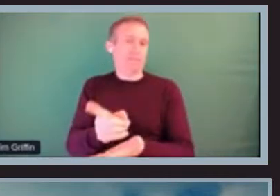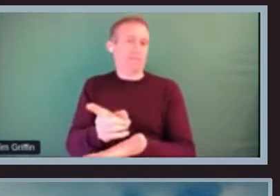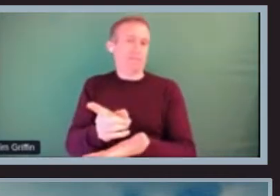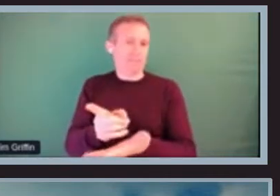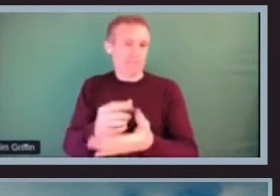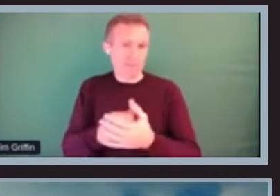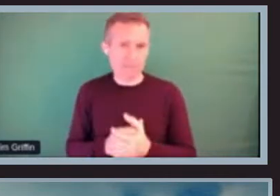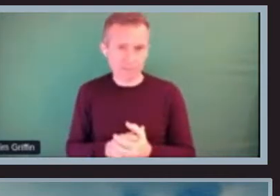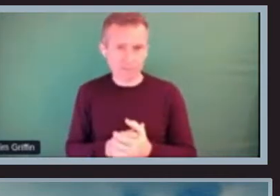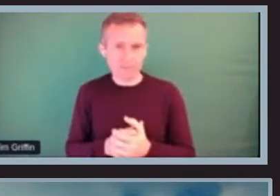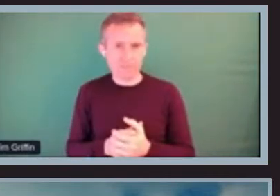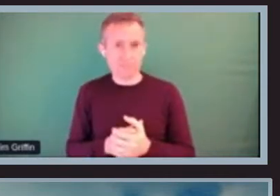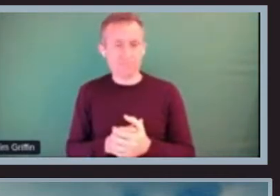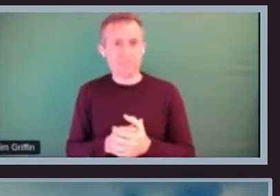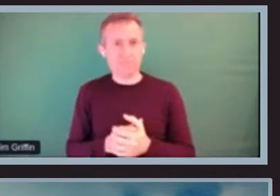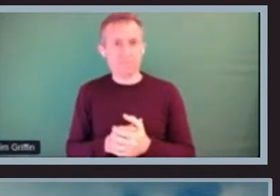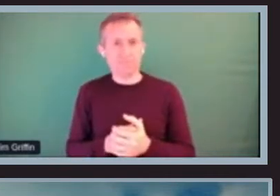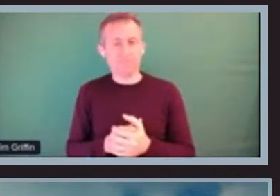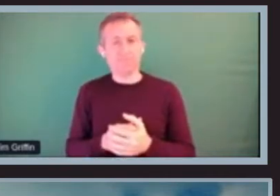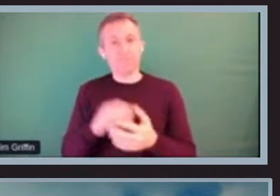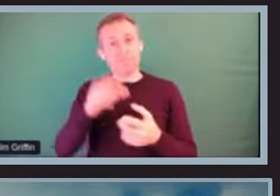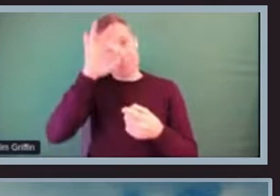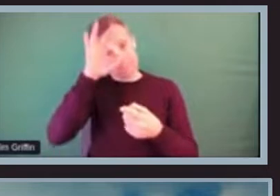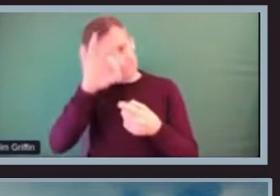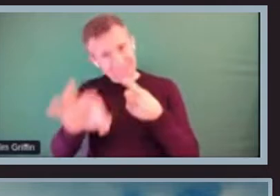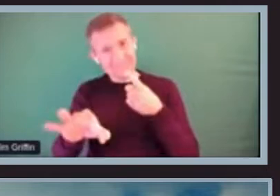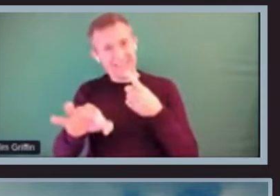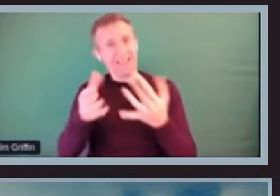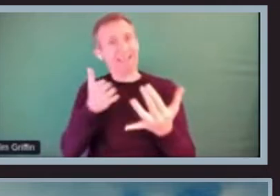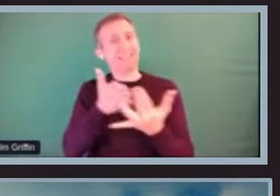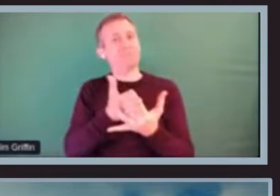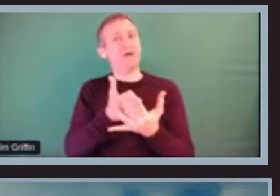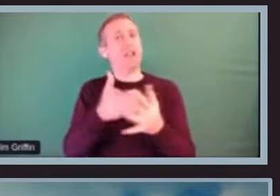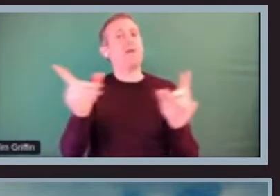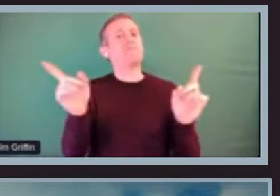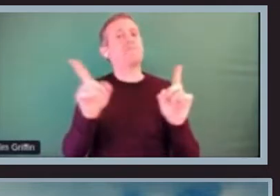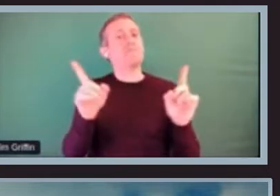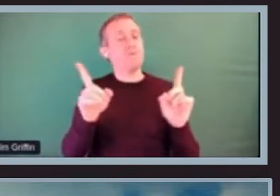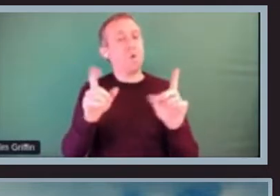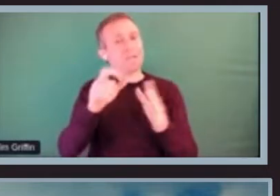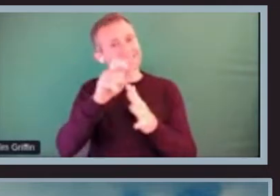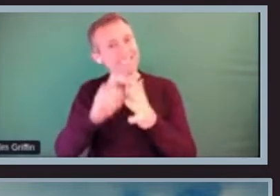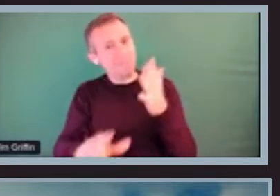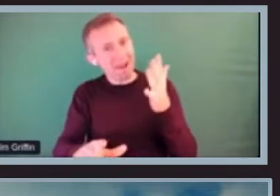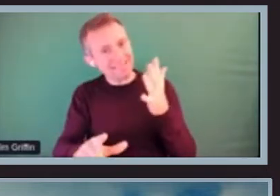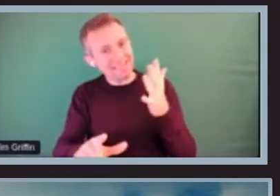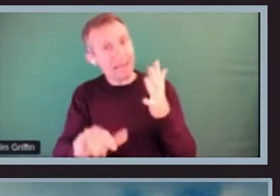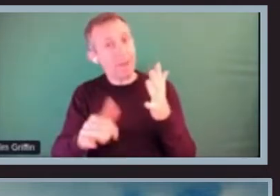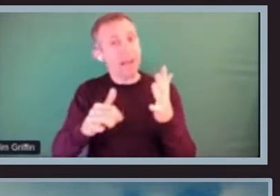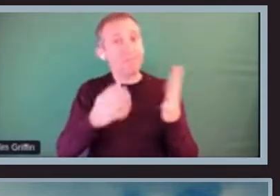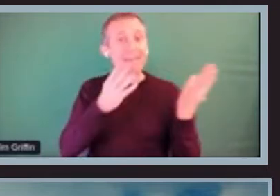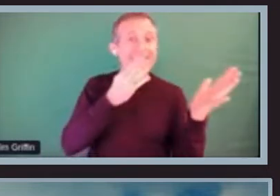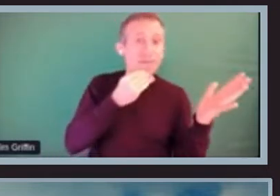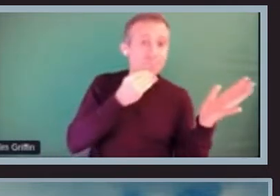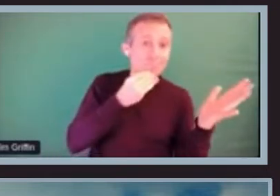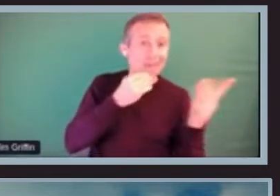In particular for those with disabilities, or impairments, be they permanent, situational,or temporary.